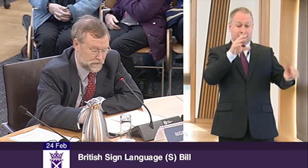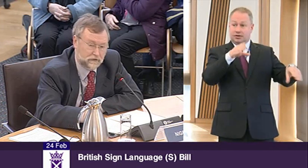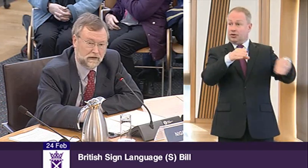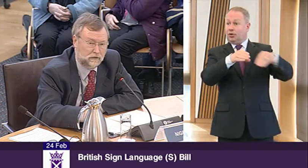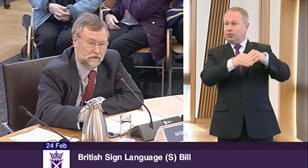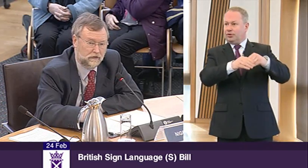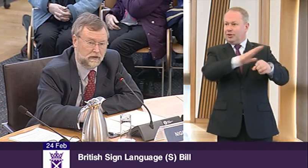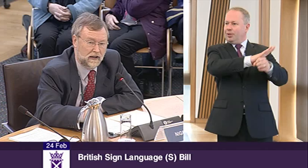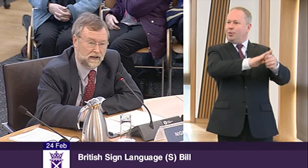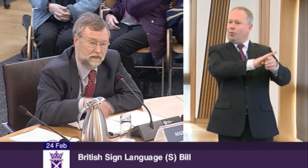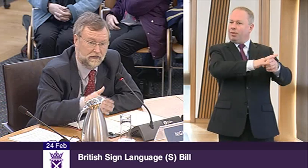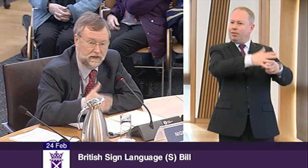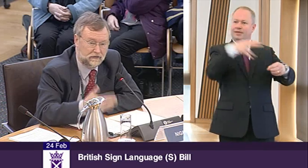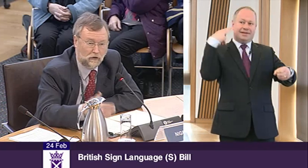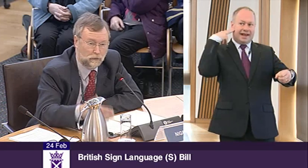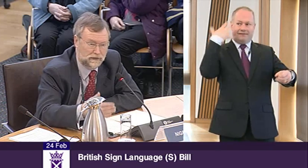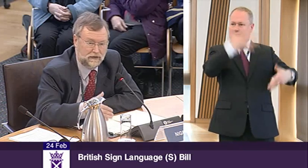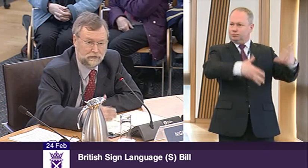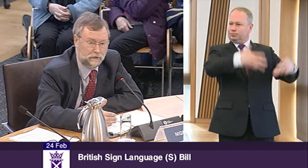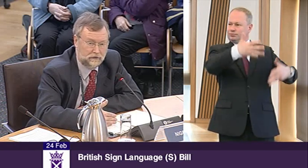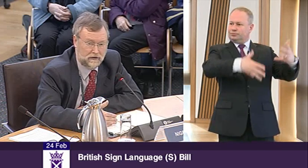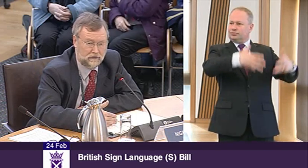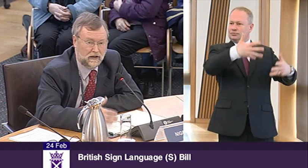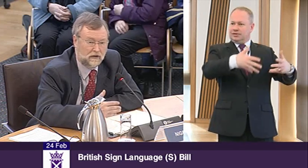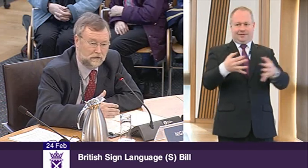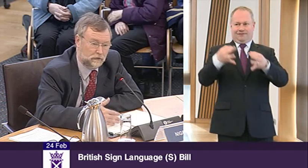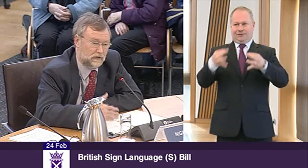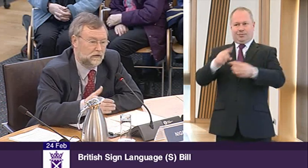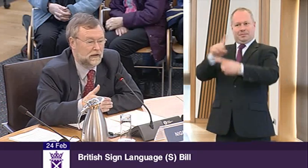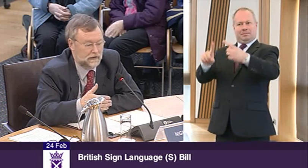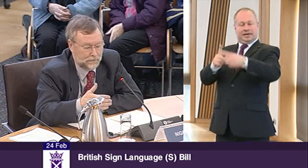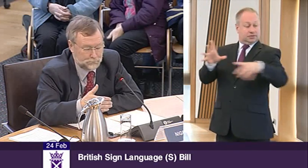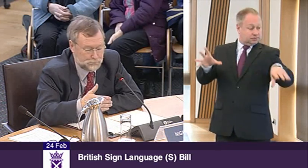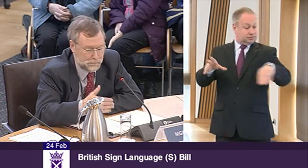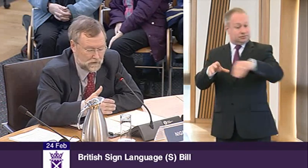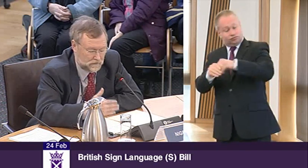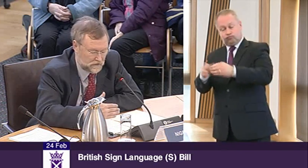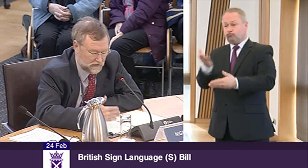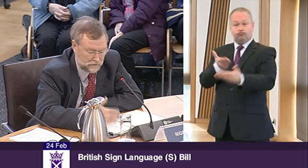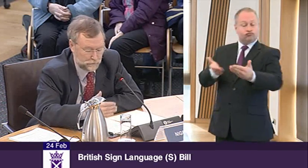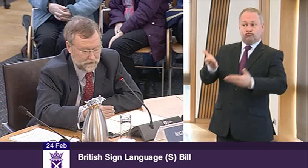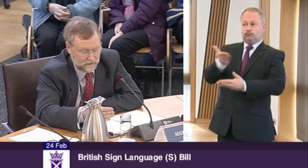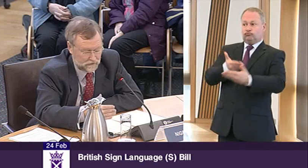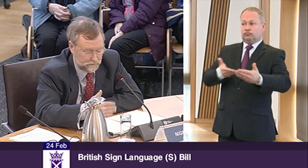local BSL users in the formal meetings process so that there could be an assessment of whether